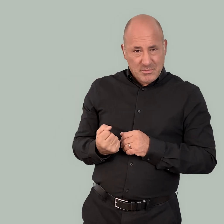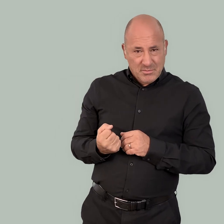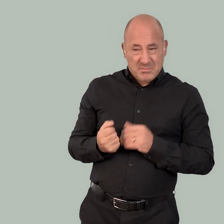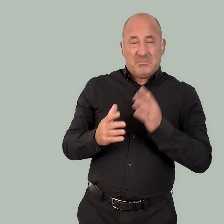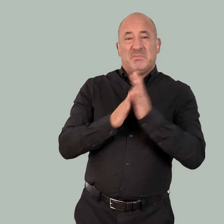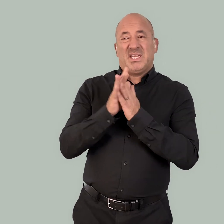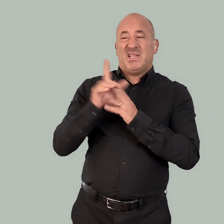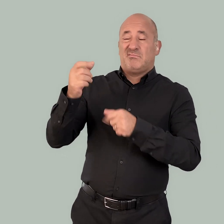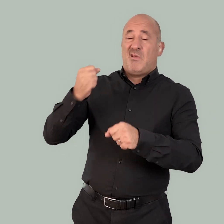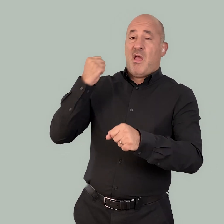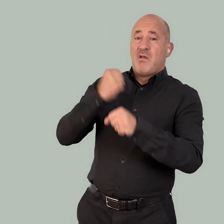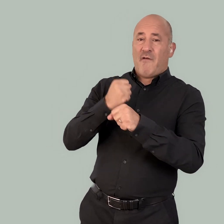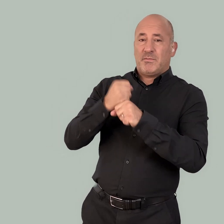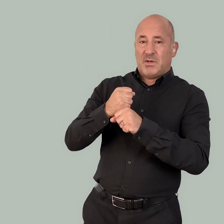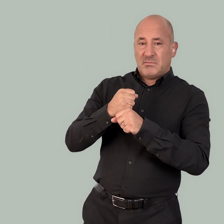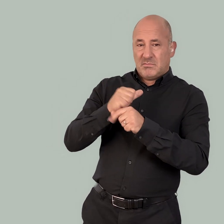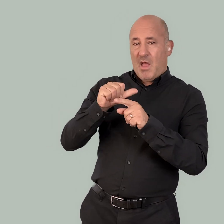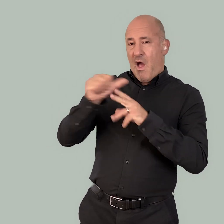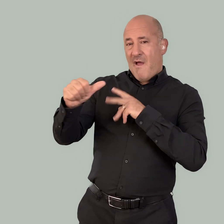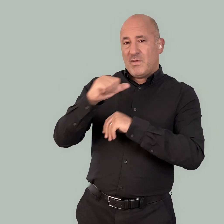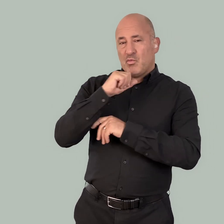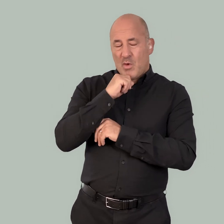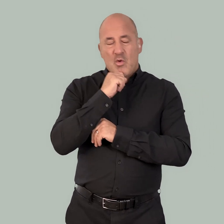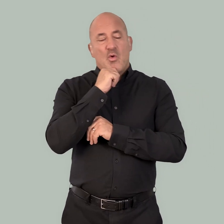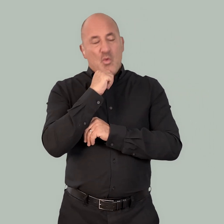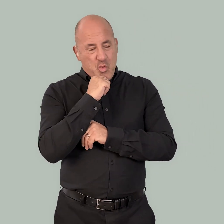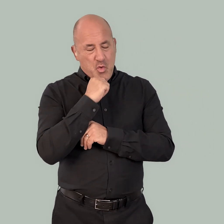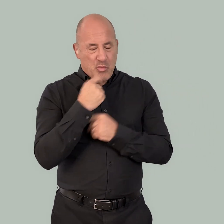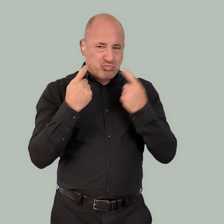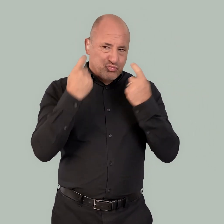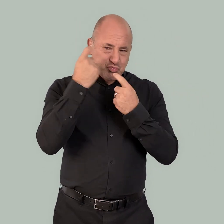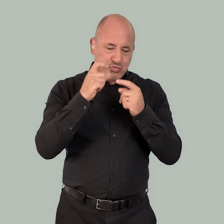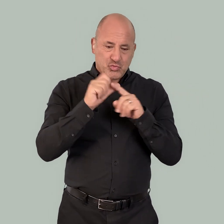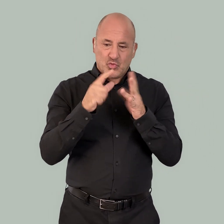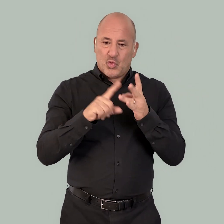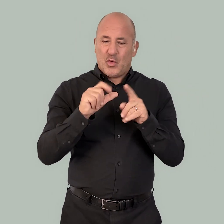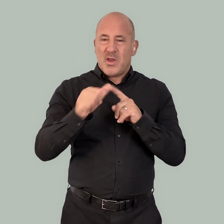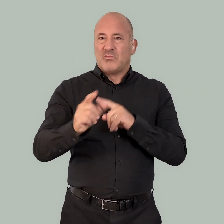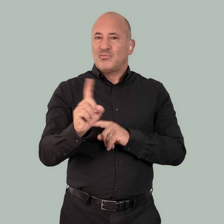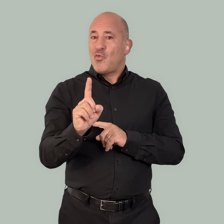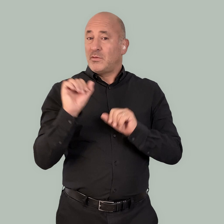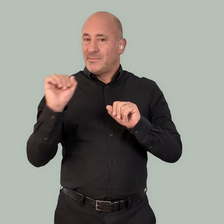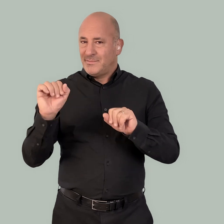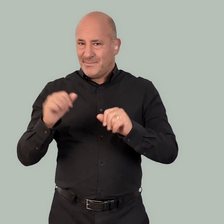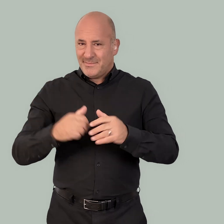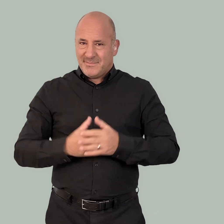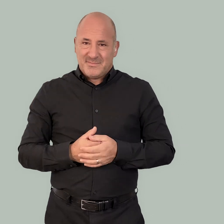so that the Government can then make any decisions flowing from it.